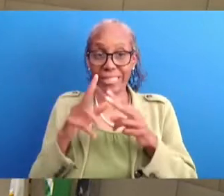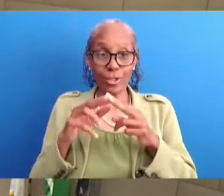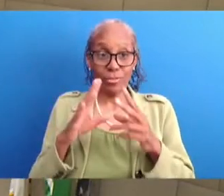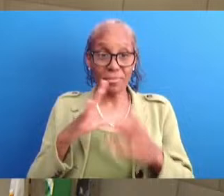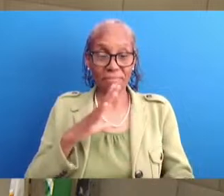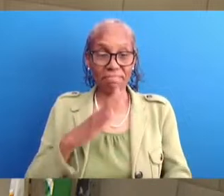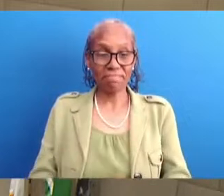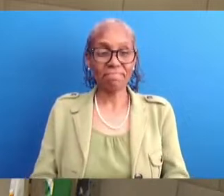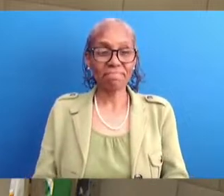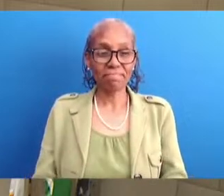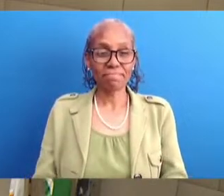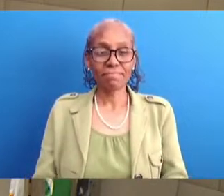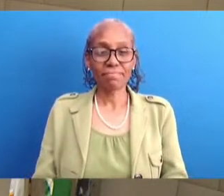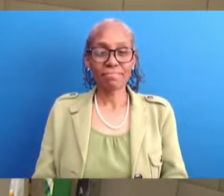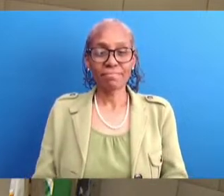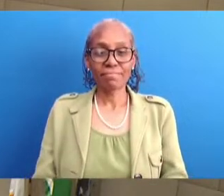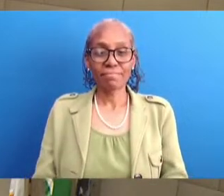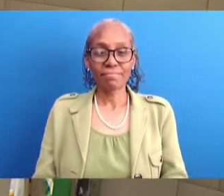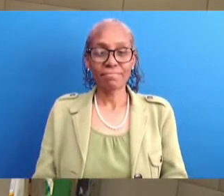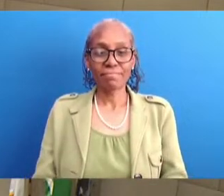MIDDLE.